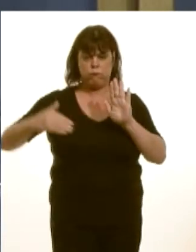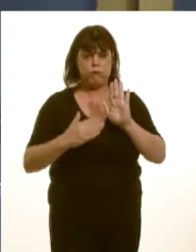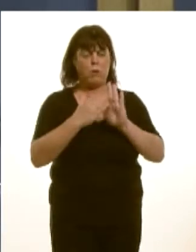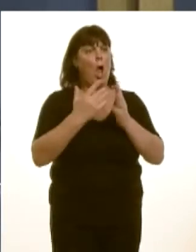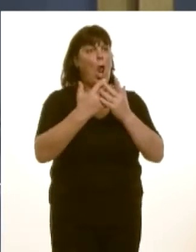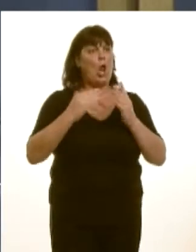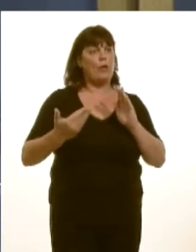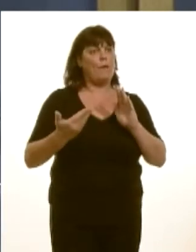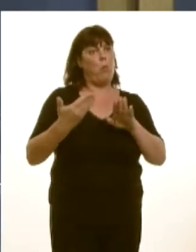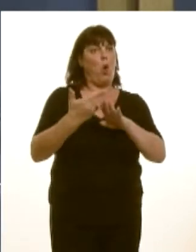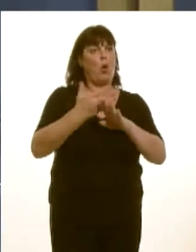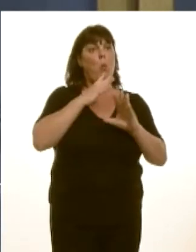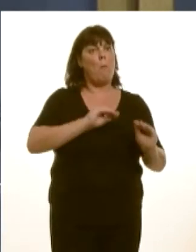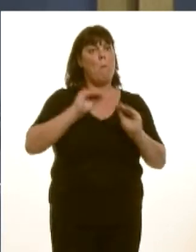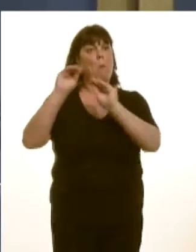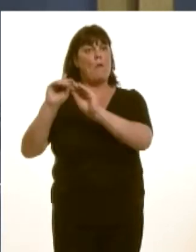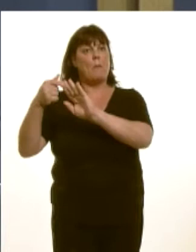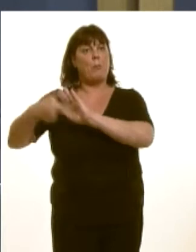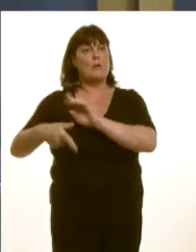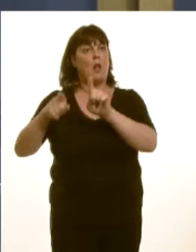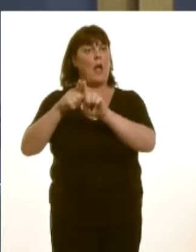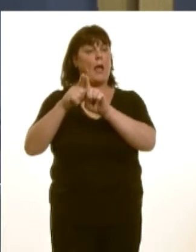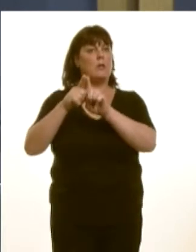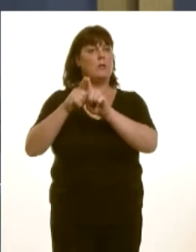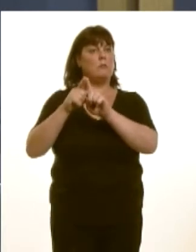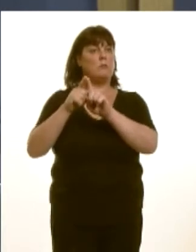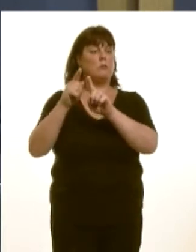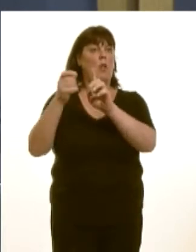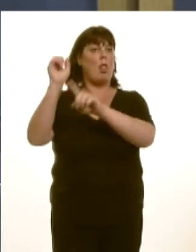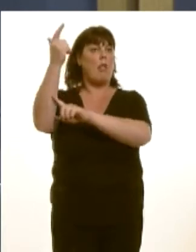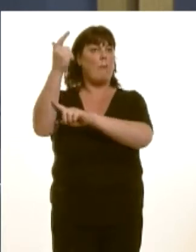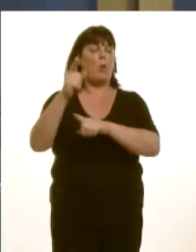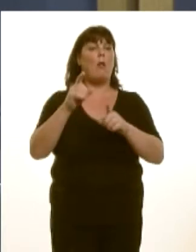Another major Newport employer, Island Steel, has called for an alternative route, involving